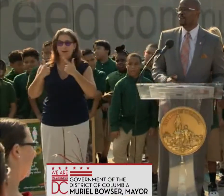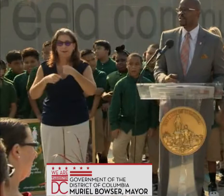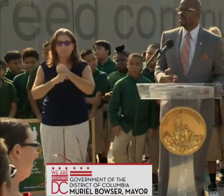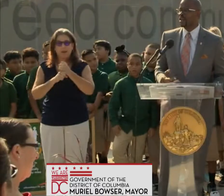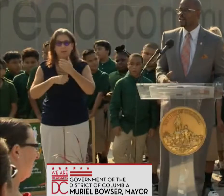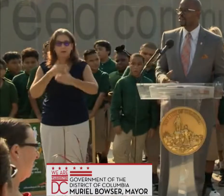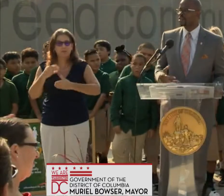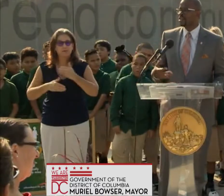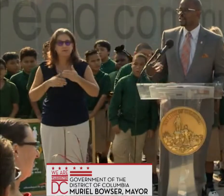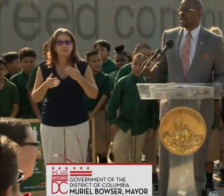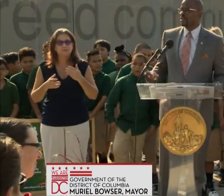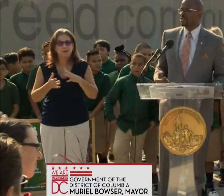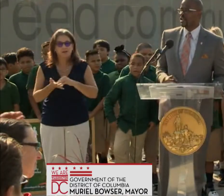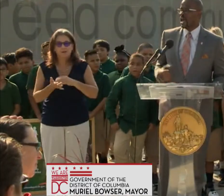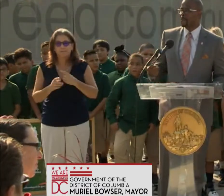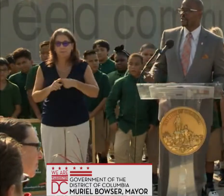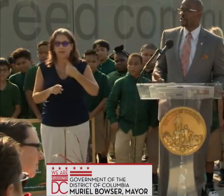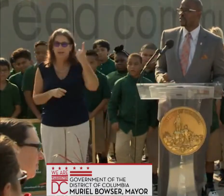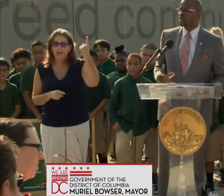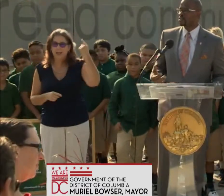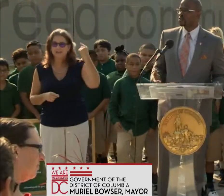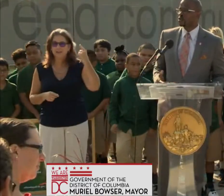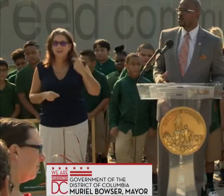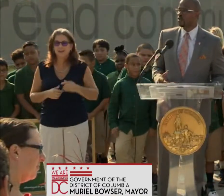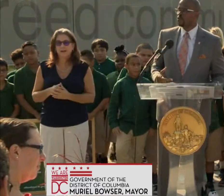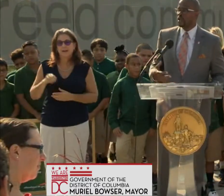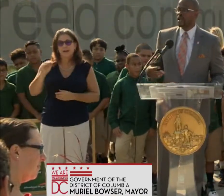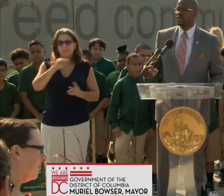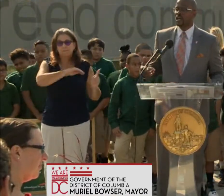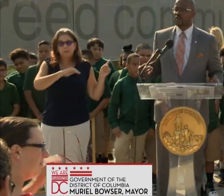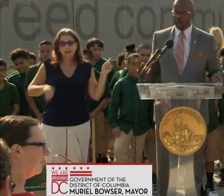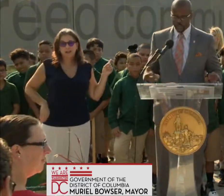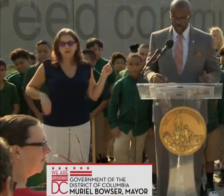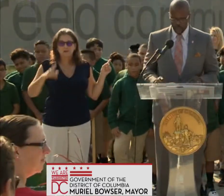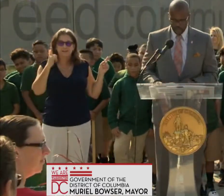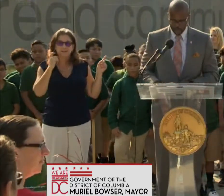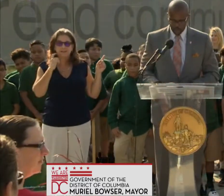about the gains that happened here at this school and if we can give it up to